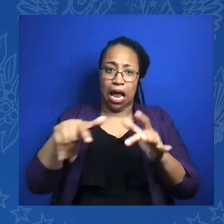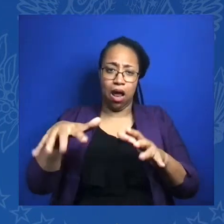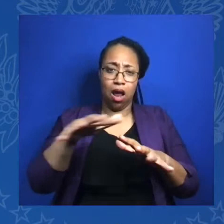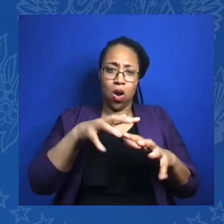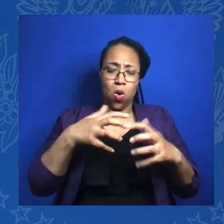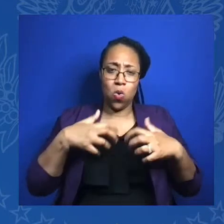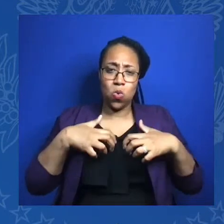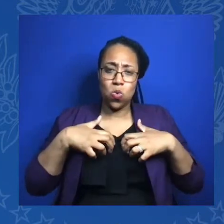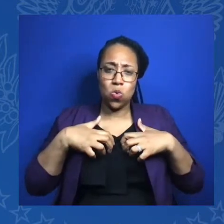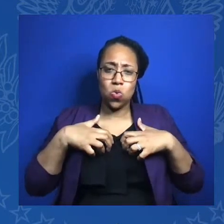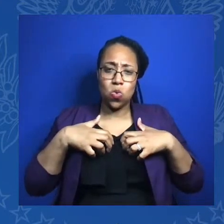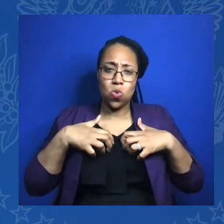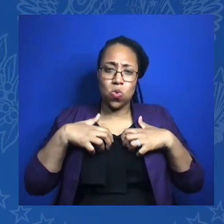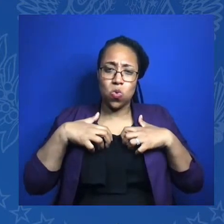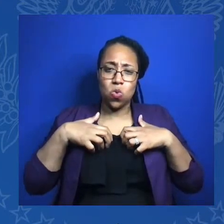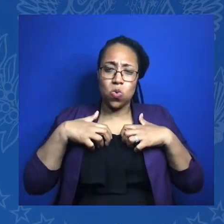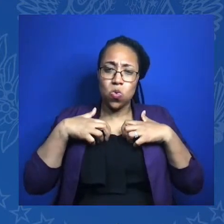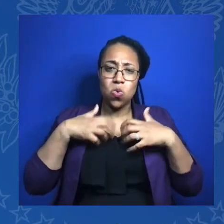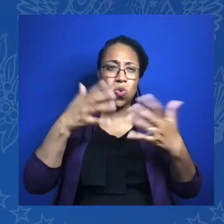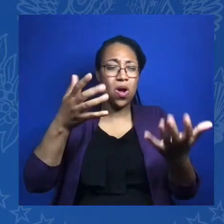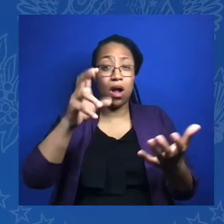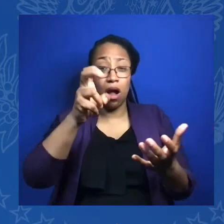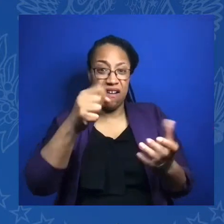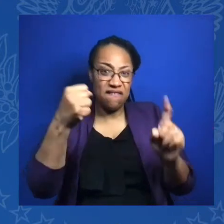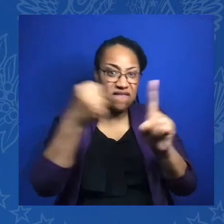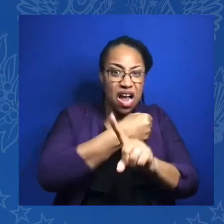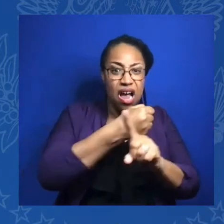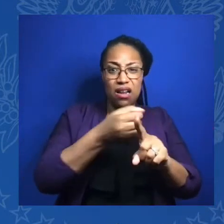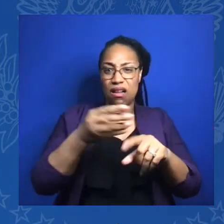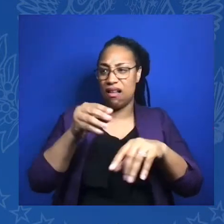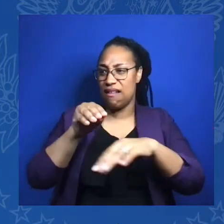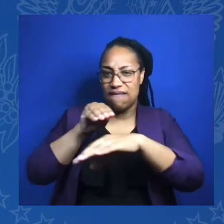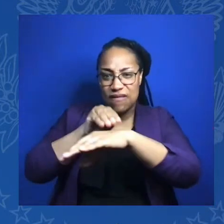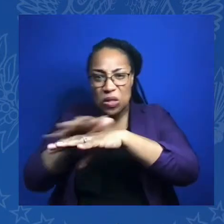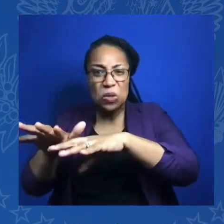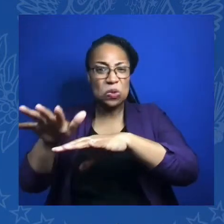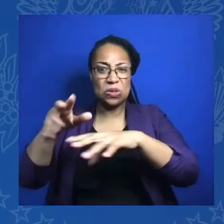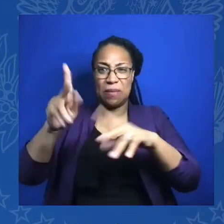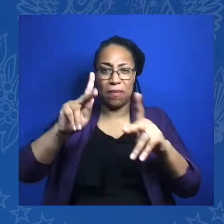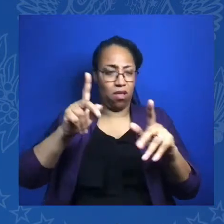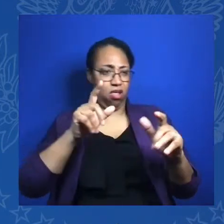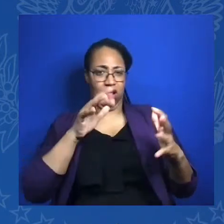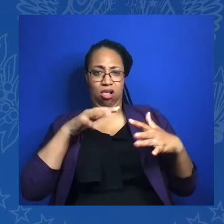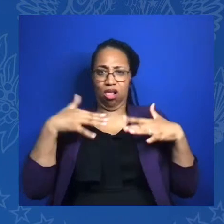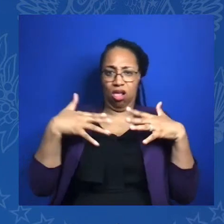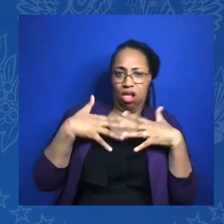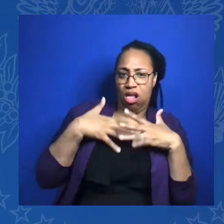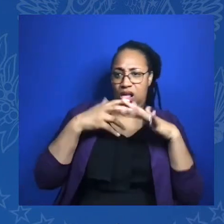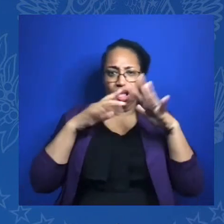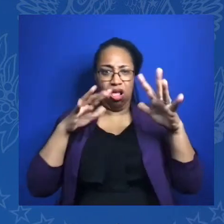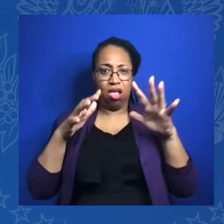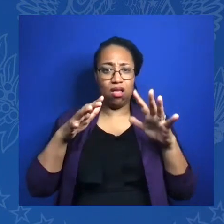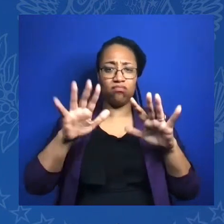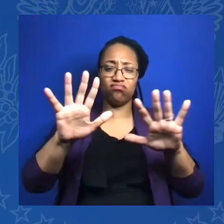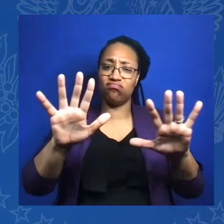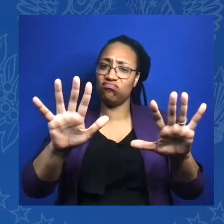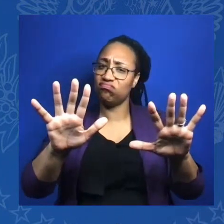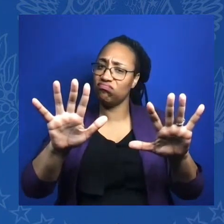A cycle that emboldens history to be buried, books to be banned, children